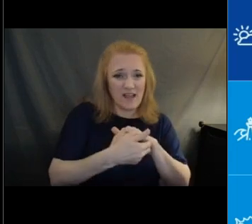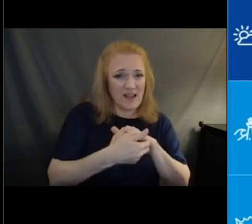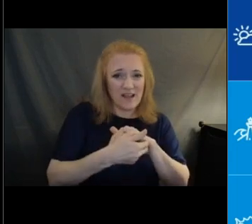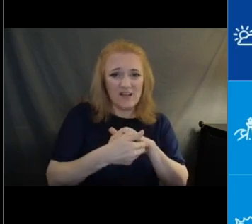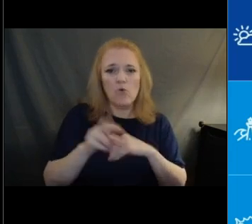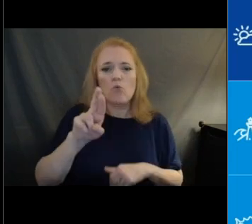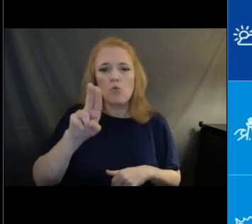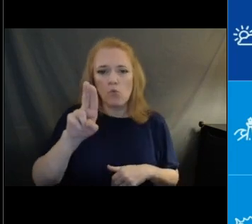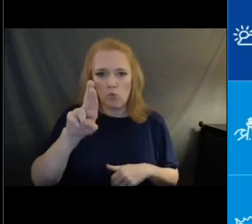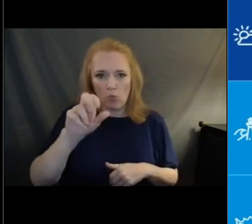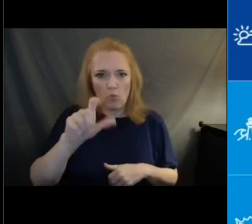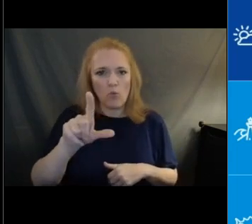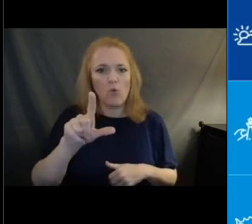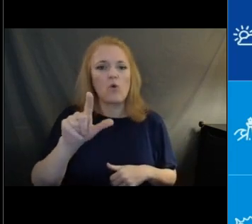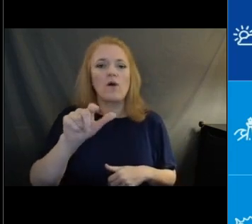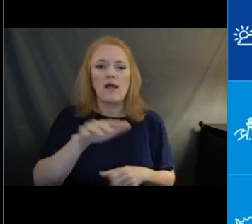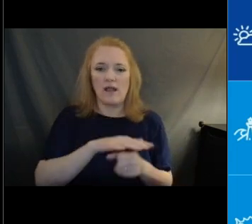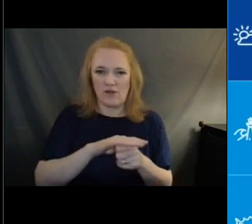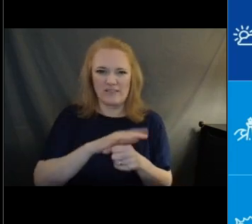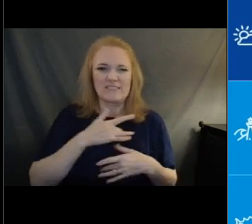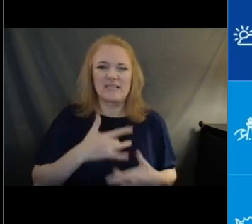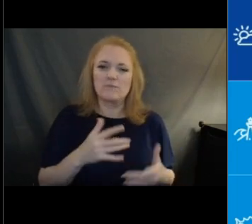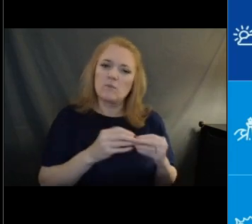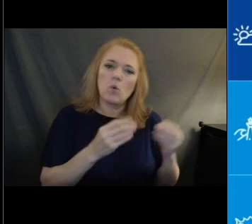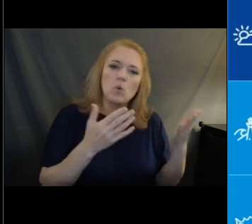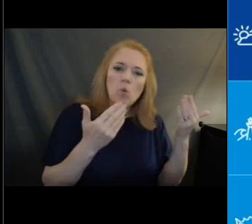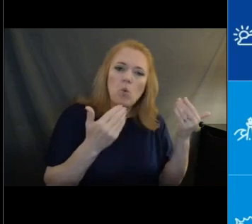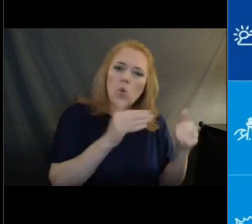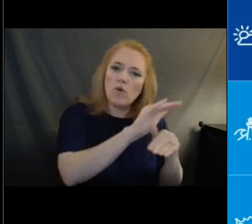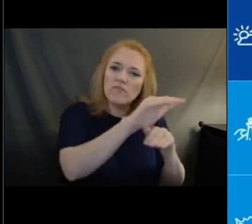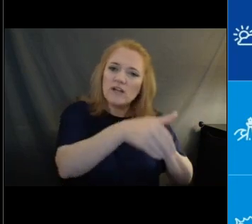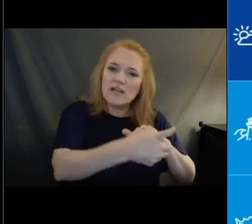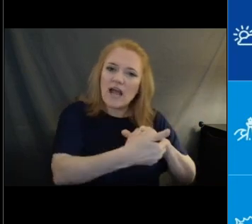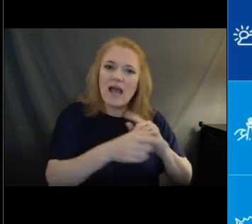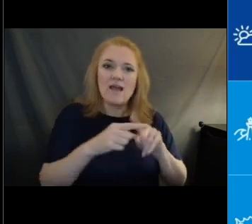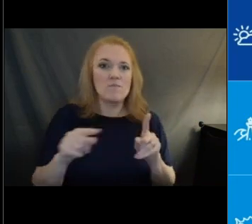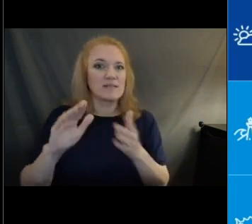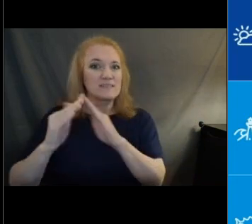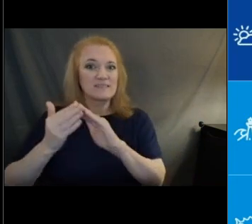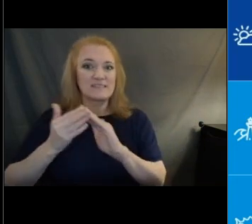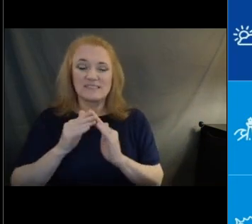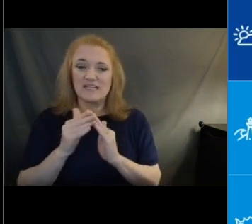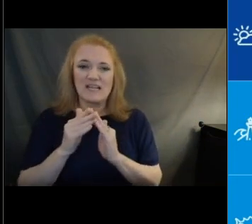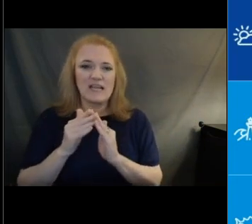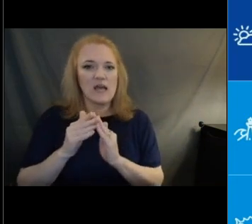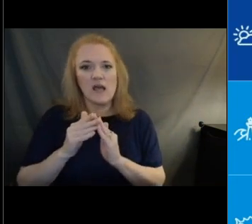areas of the country, they hold on to the heat in the concrete jungle so to speak. So these are the